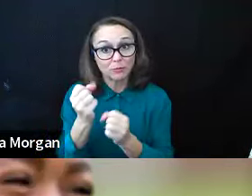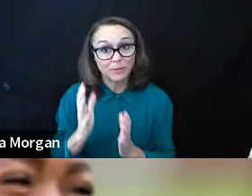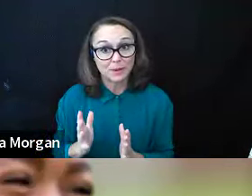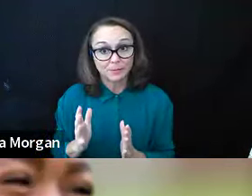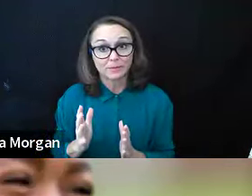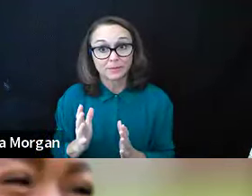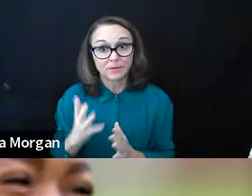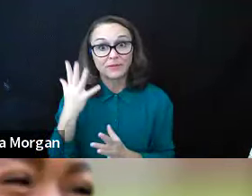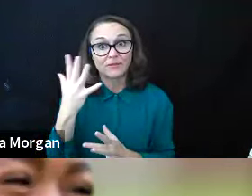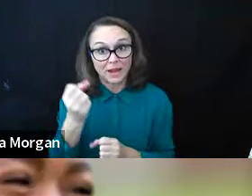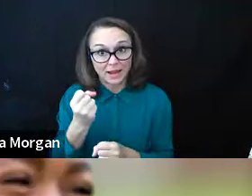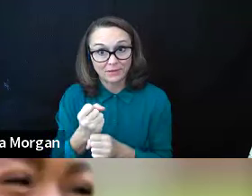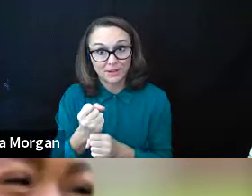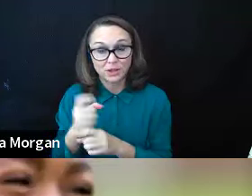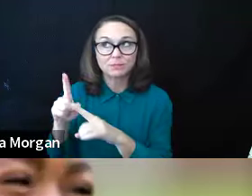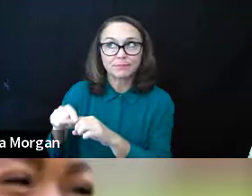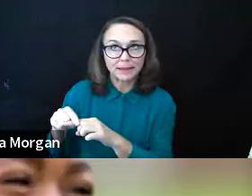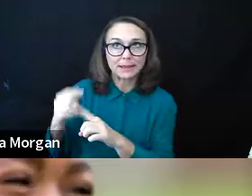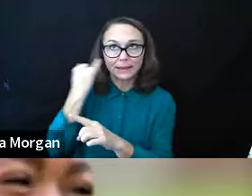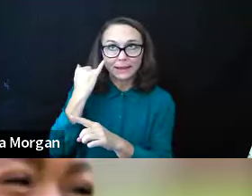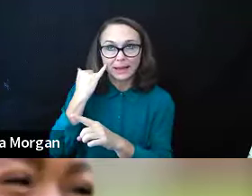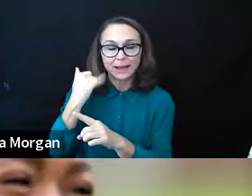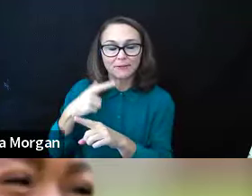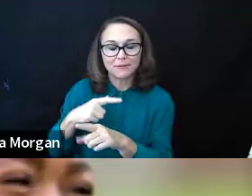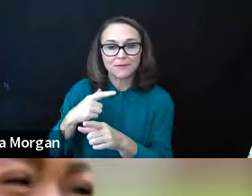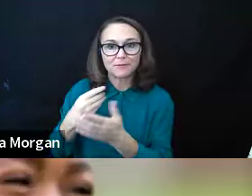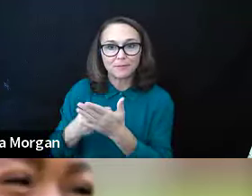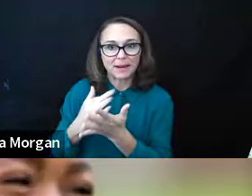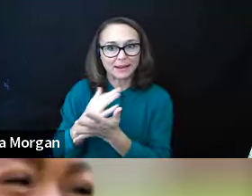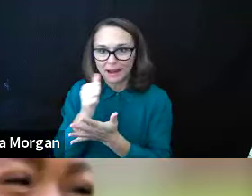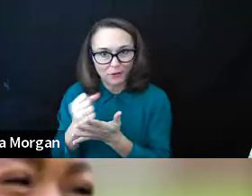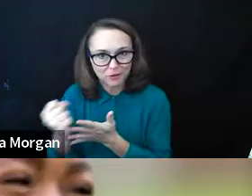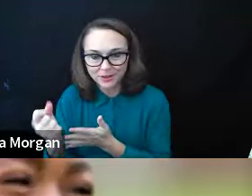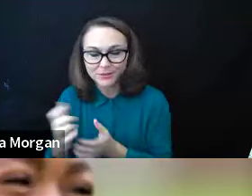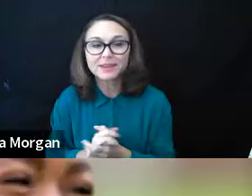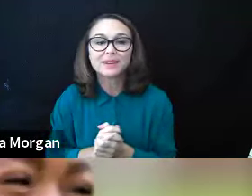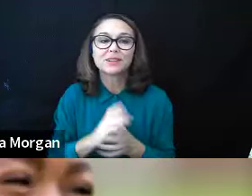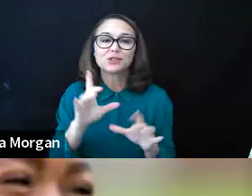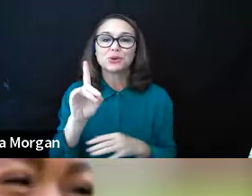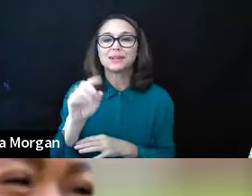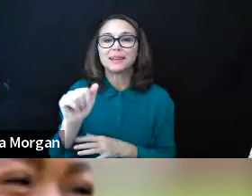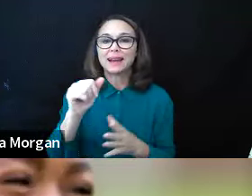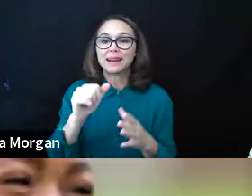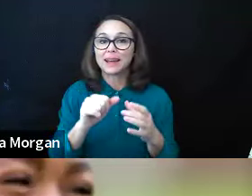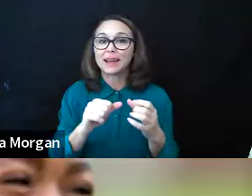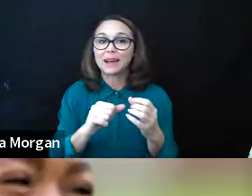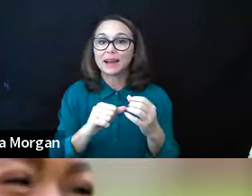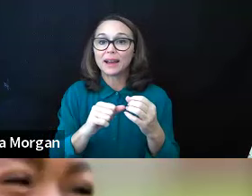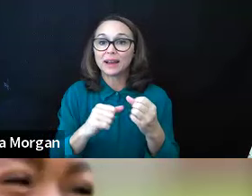availability of funding to build their ACEs and PCEs data infrastructure to implement two primary